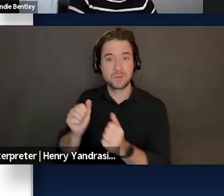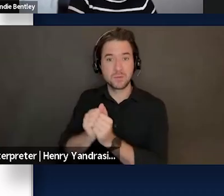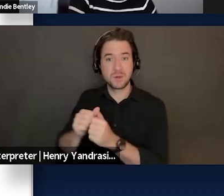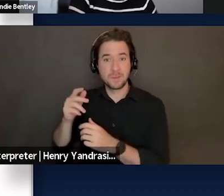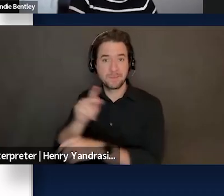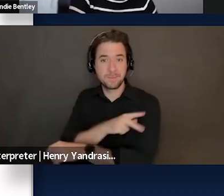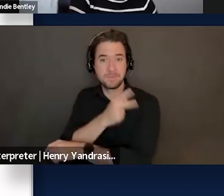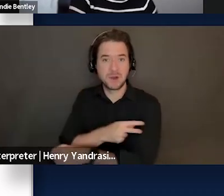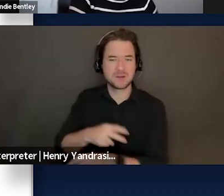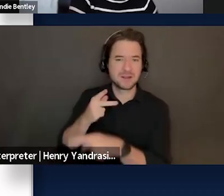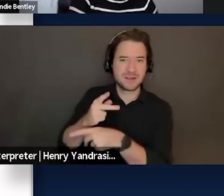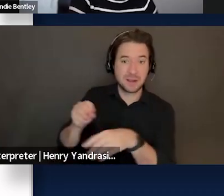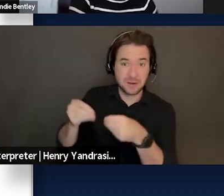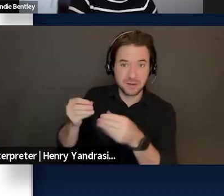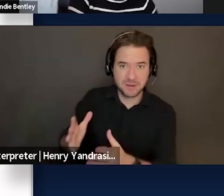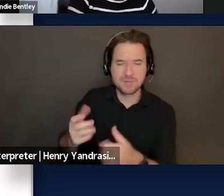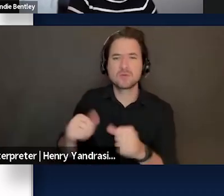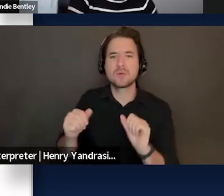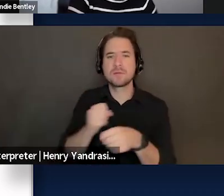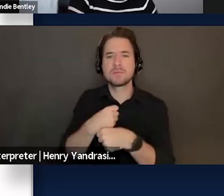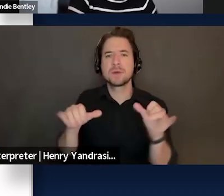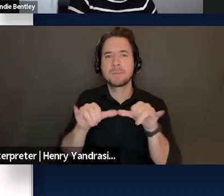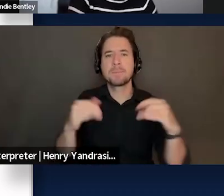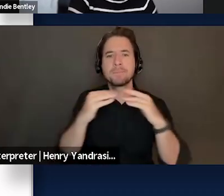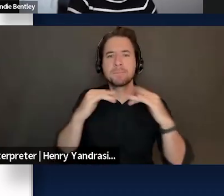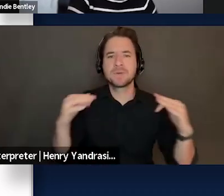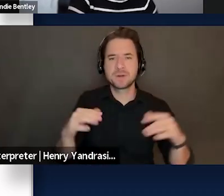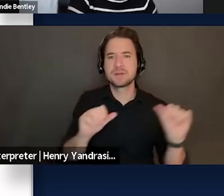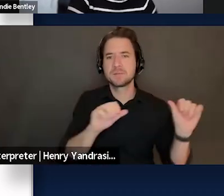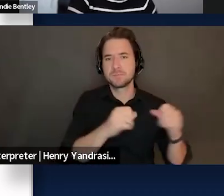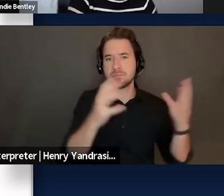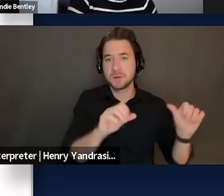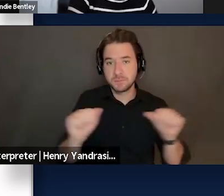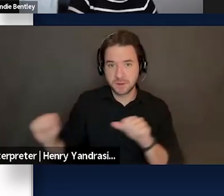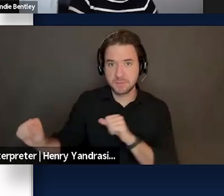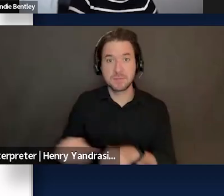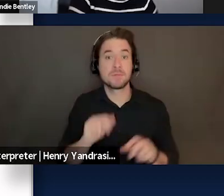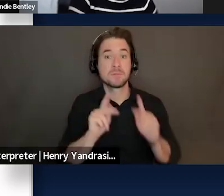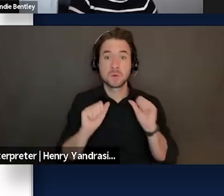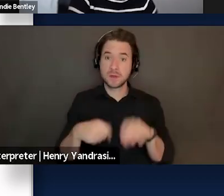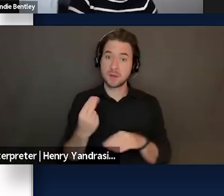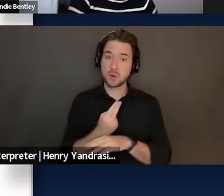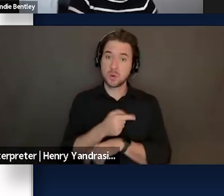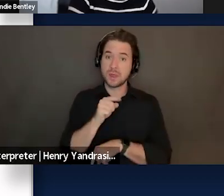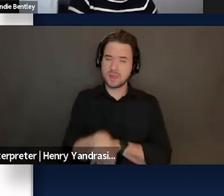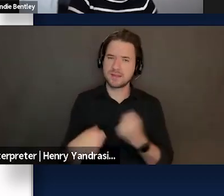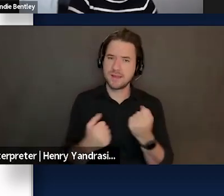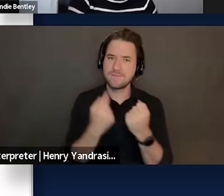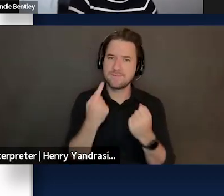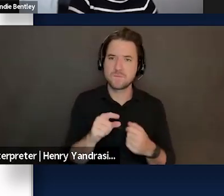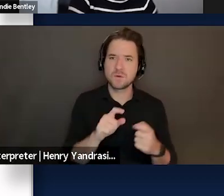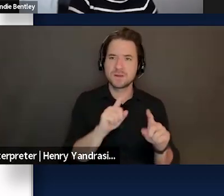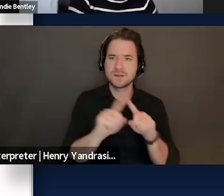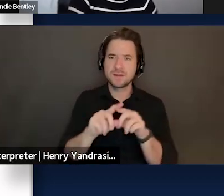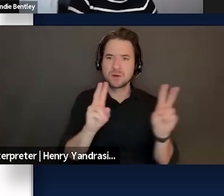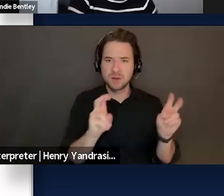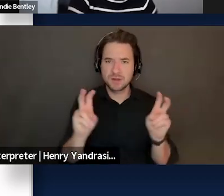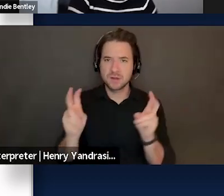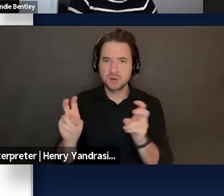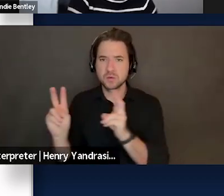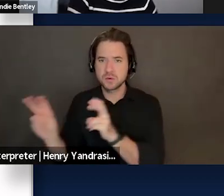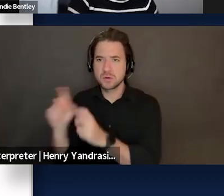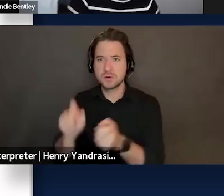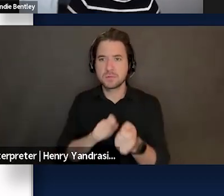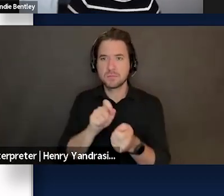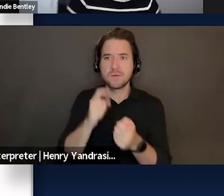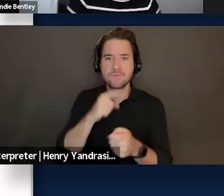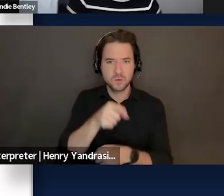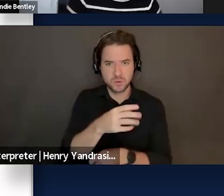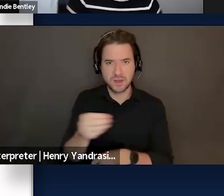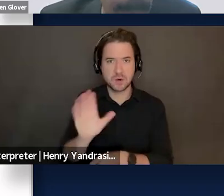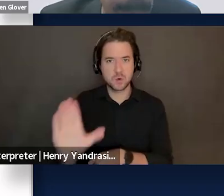And so we're trying to diversify the metrics as much as possible so that folks can use this to advocate for different issues that are important to you and your communities.